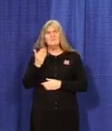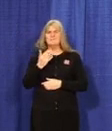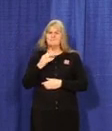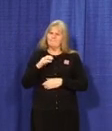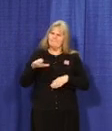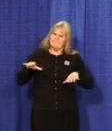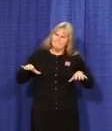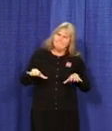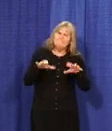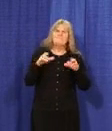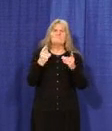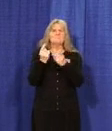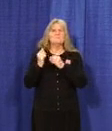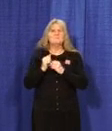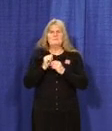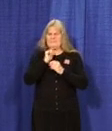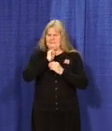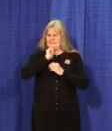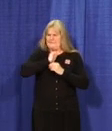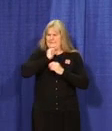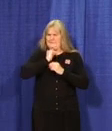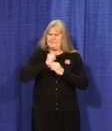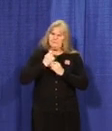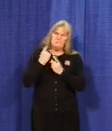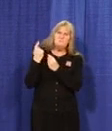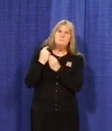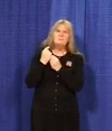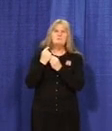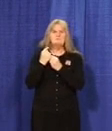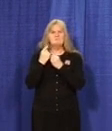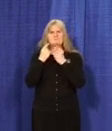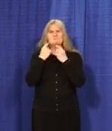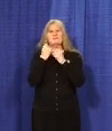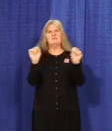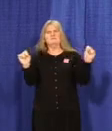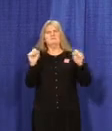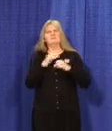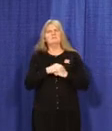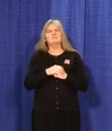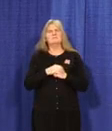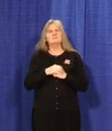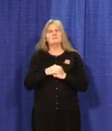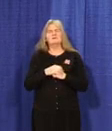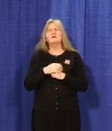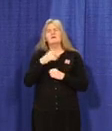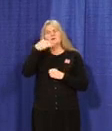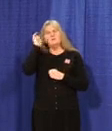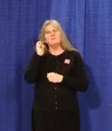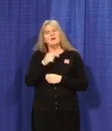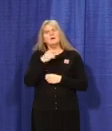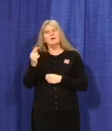and continue to make. Our governments are contingent continue to support Yukoners and Yukon businesses through